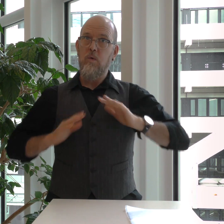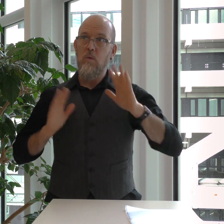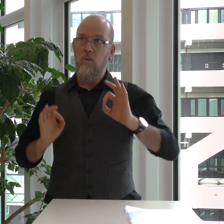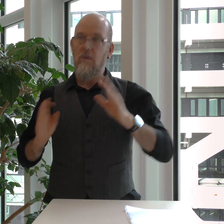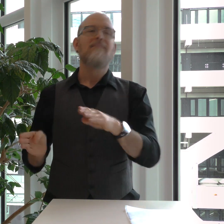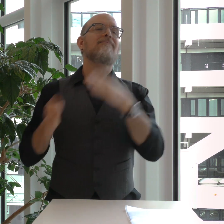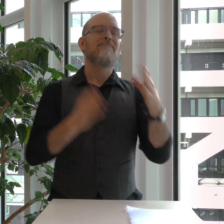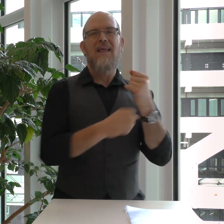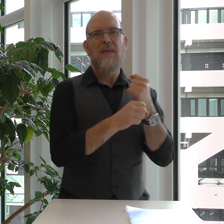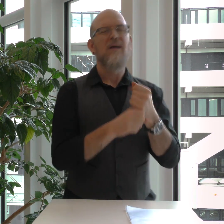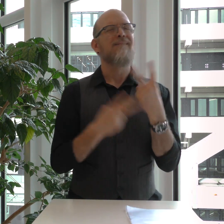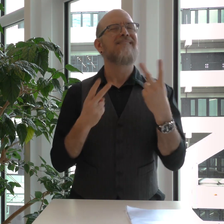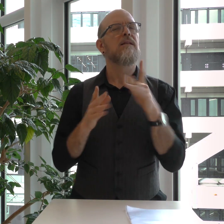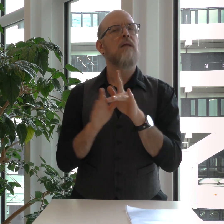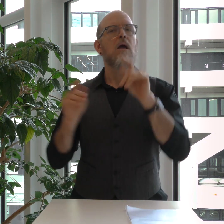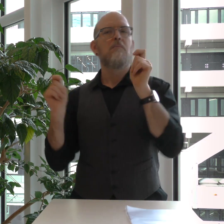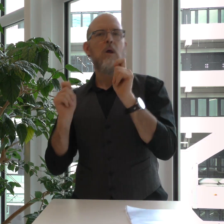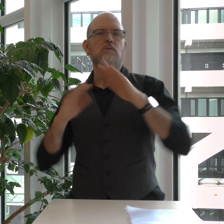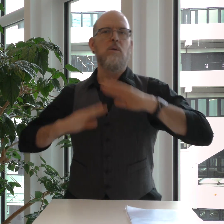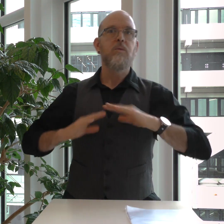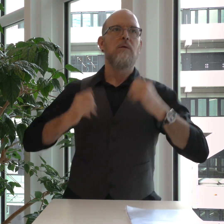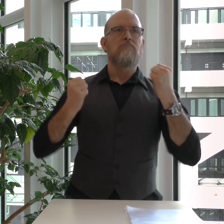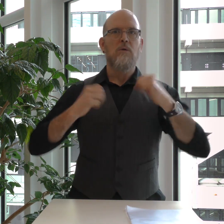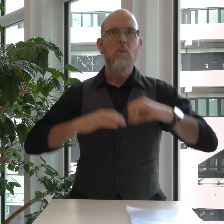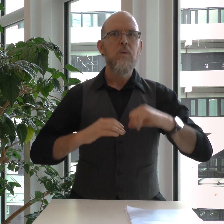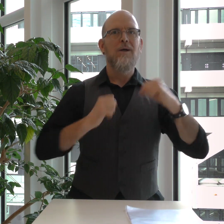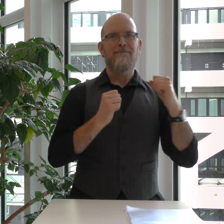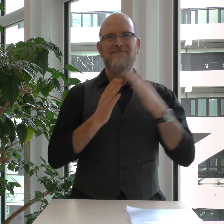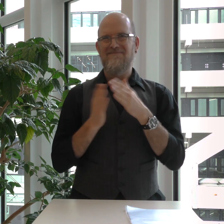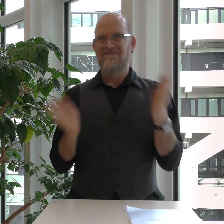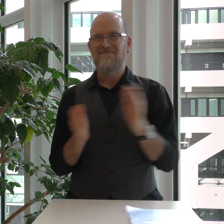Breaks and rest in between is very important for the quality of my work.